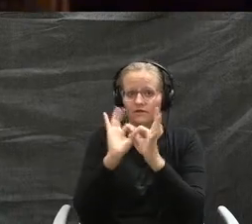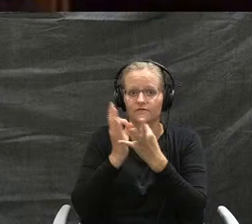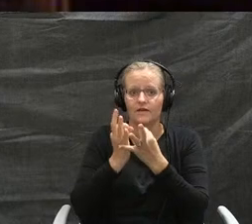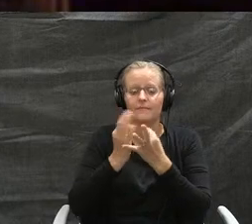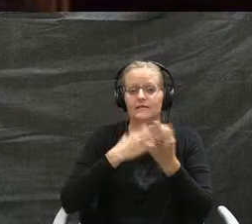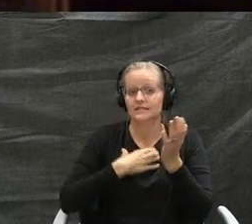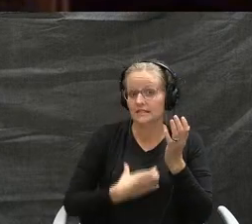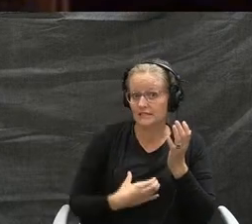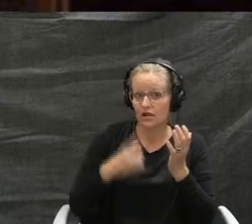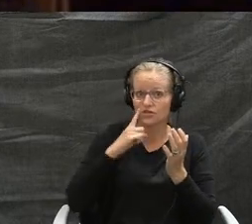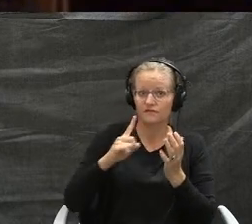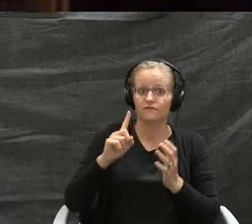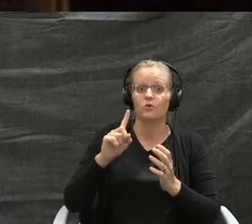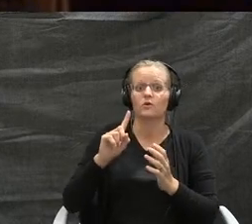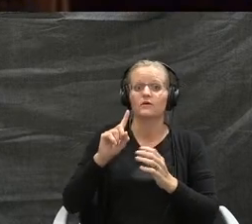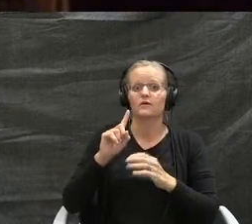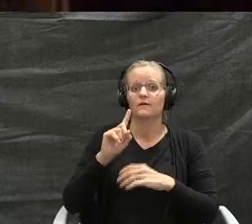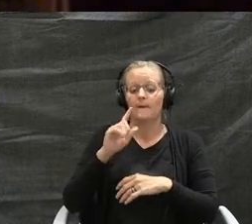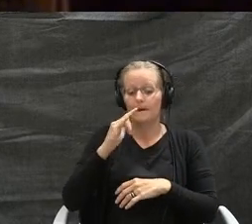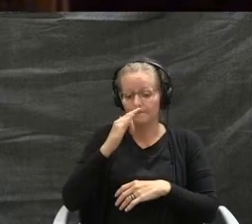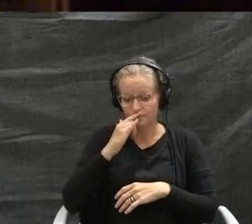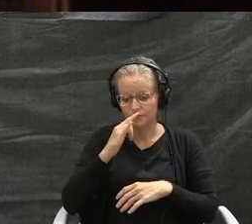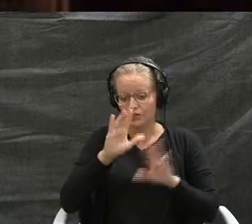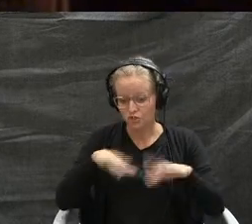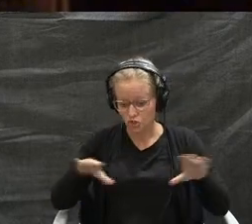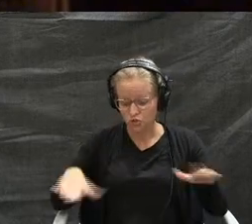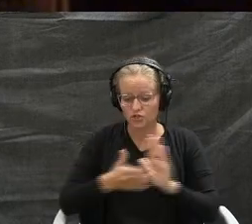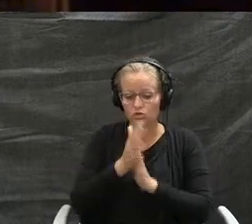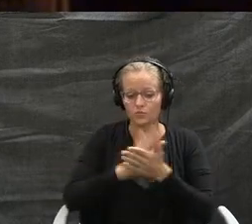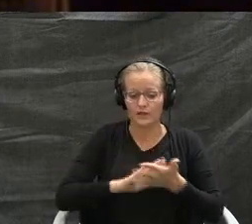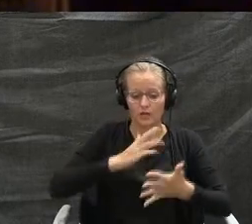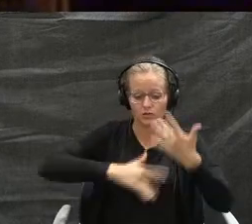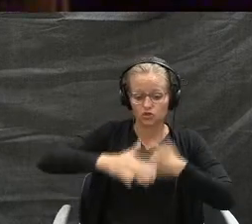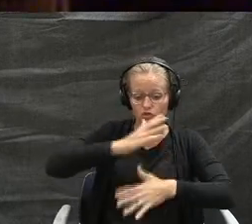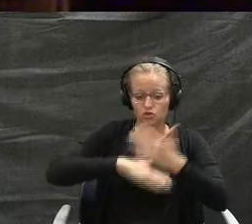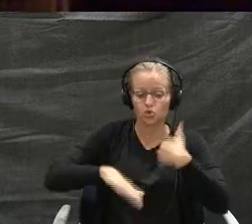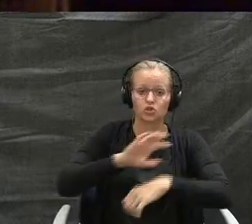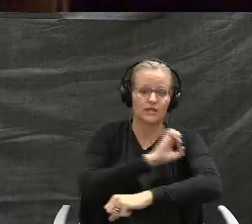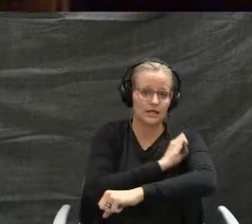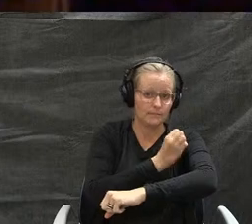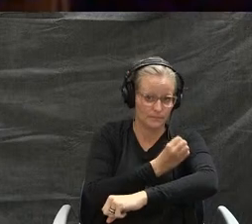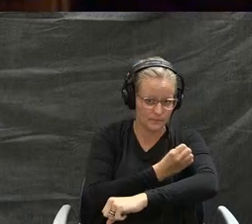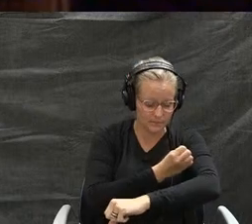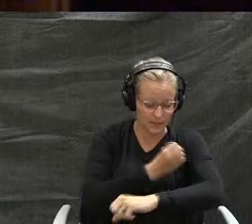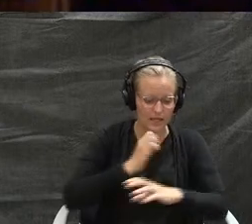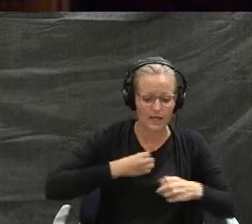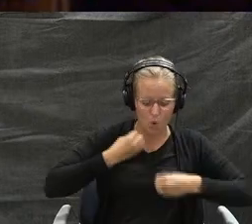be socially and emotionally strong and provides the necessary level of support to students for their academic,